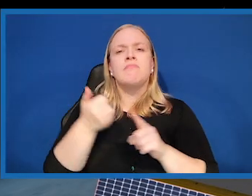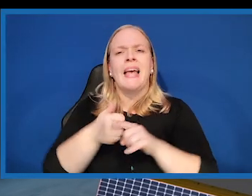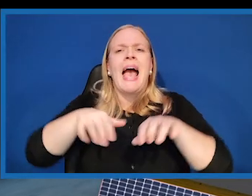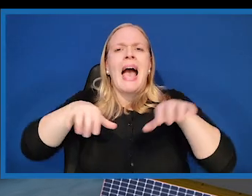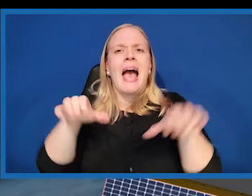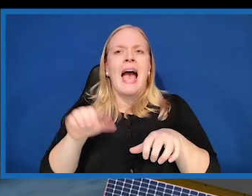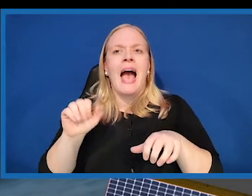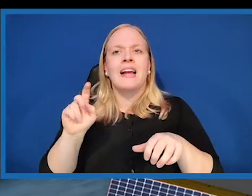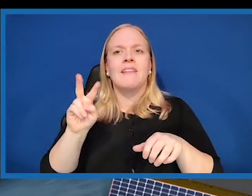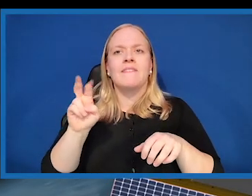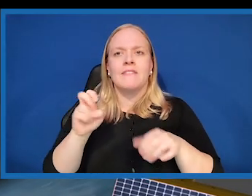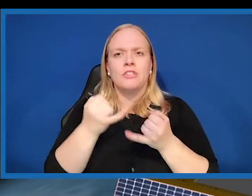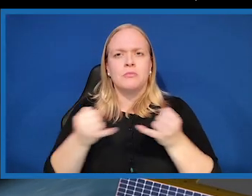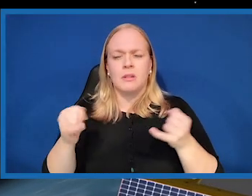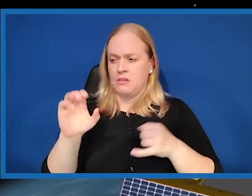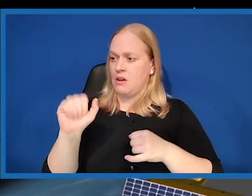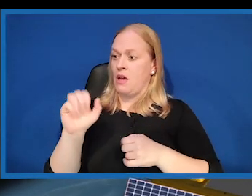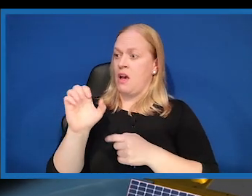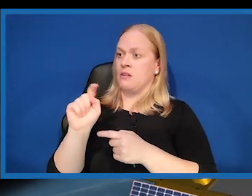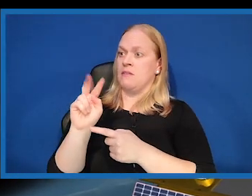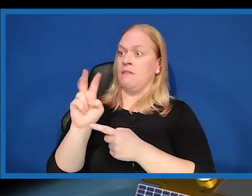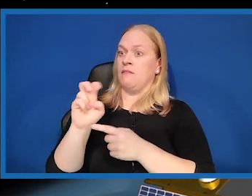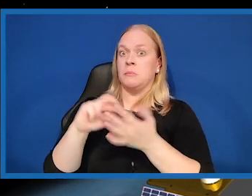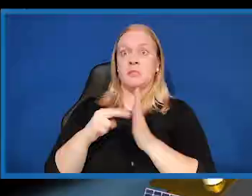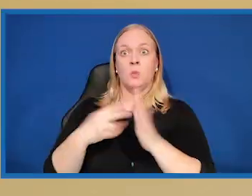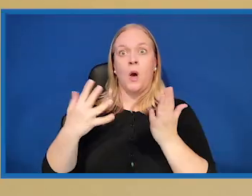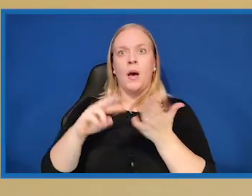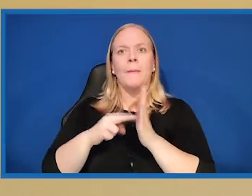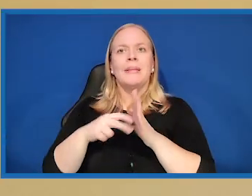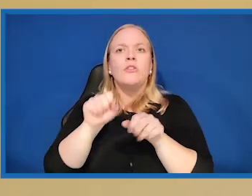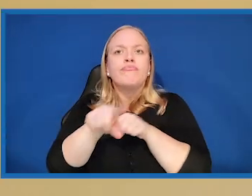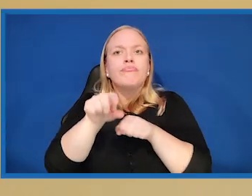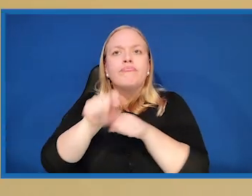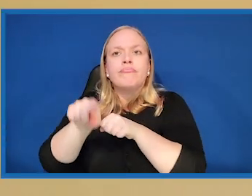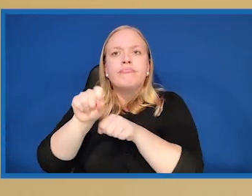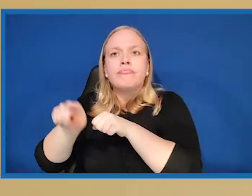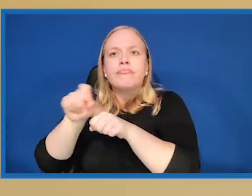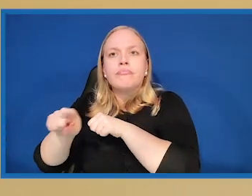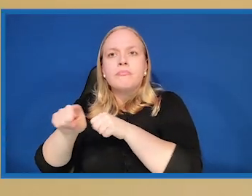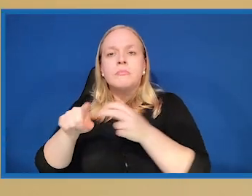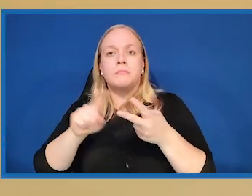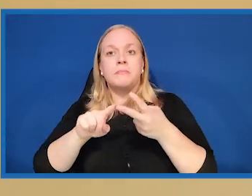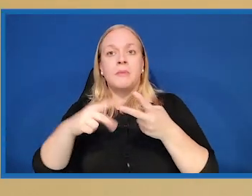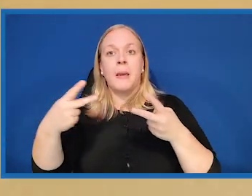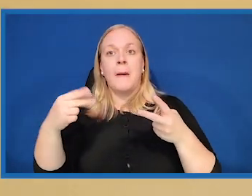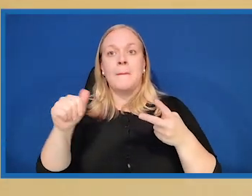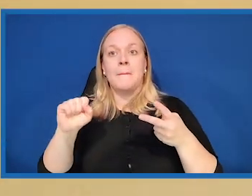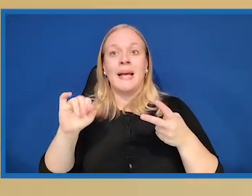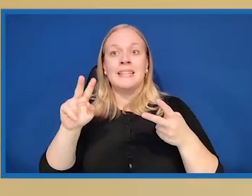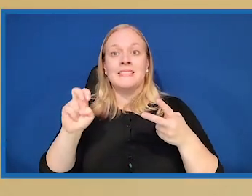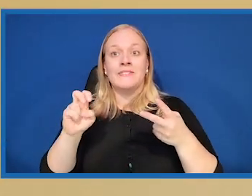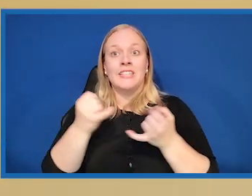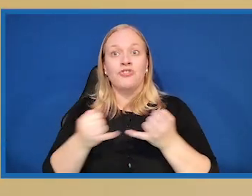UH, ACTIVE INSTRUMENT MEANS THAT IT ACTUALLY TRANSMITS POWER, PASSIVE INSTRUMENT MEANS THAT IT'S ONLY LOOKING AT WHAT'S COMING AT IT.